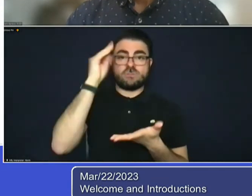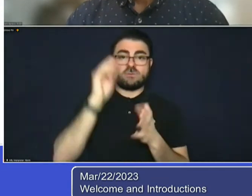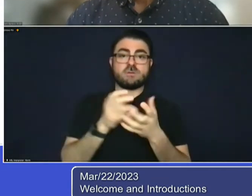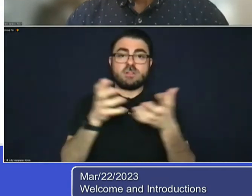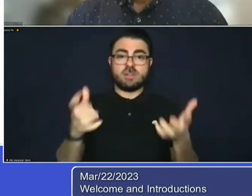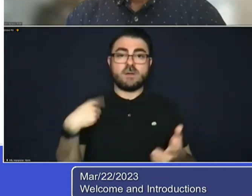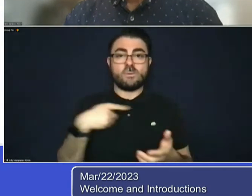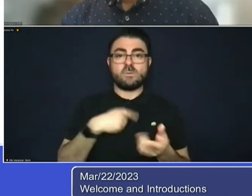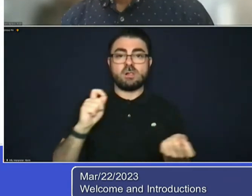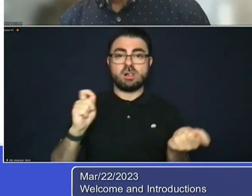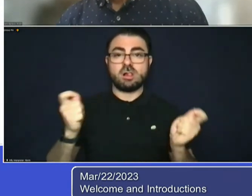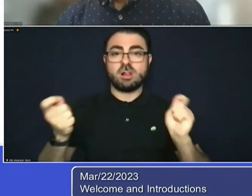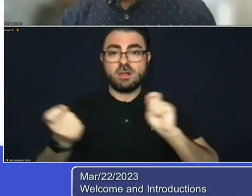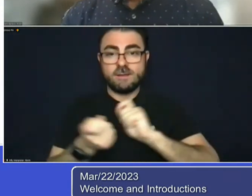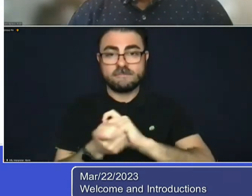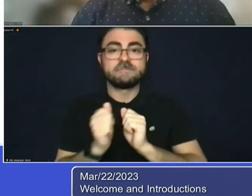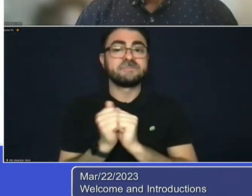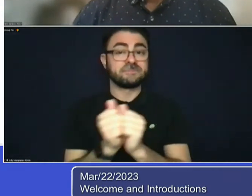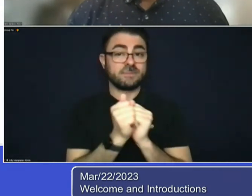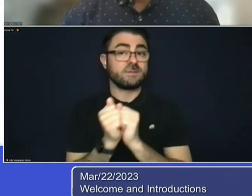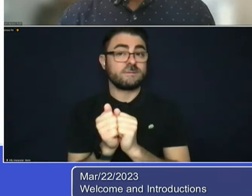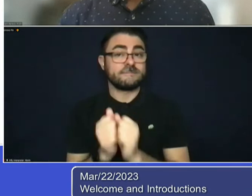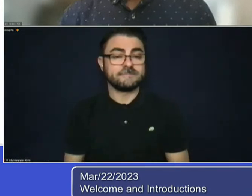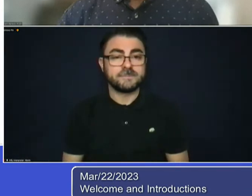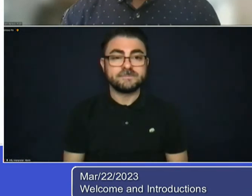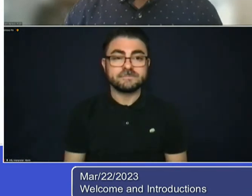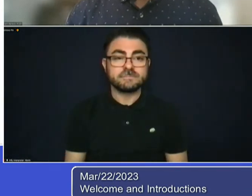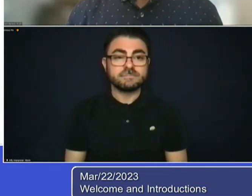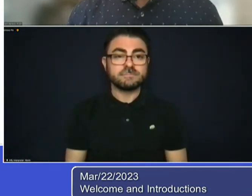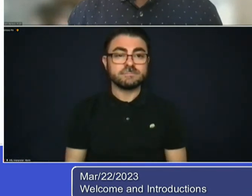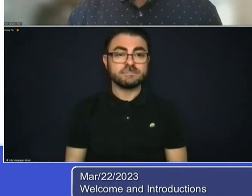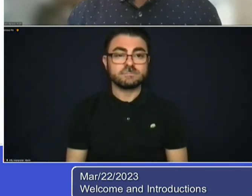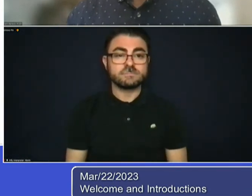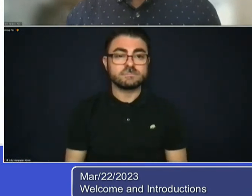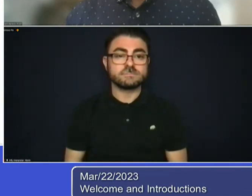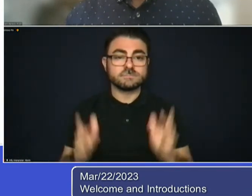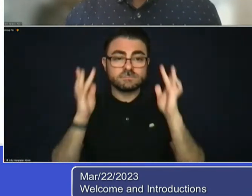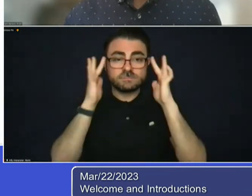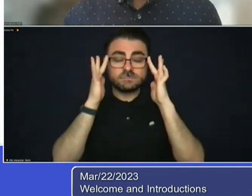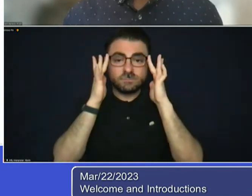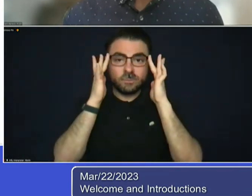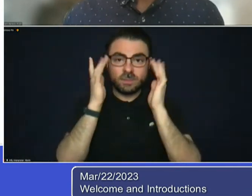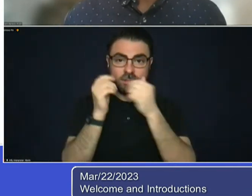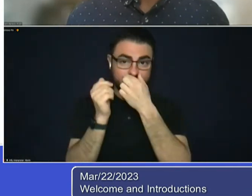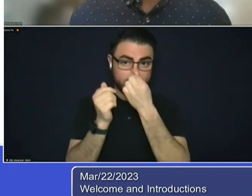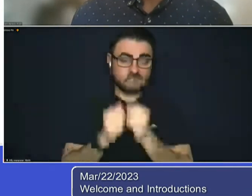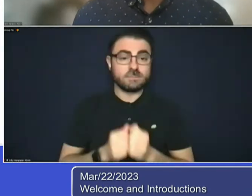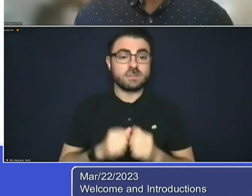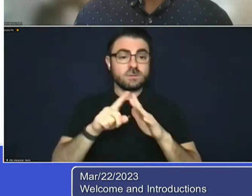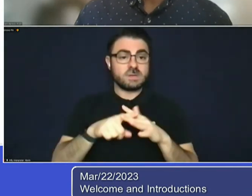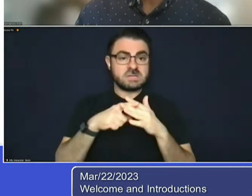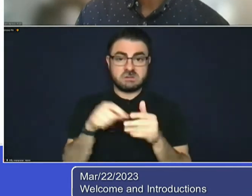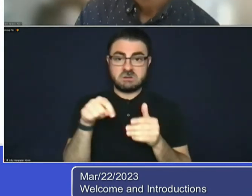THAT WE'RE GOING TO CONTINUE TO EVOLVE TOGETHER.